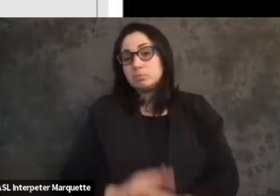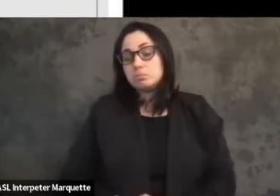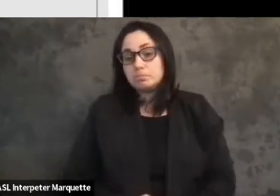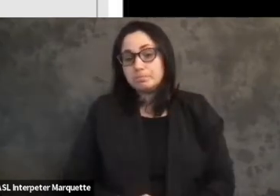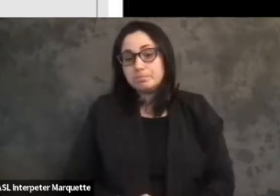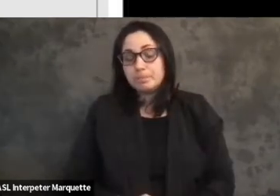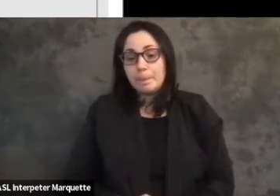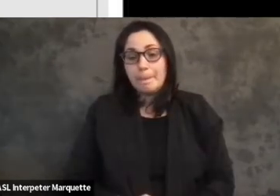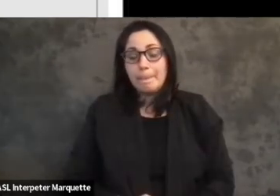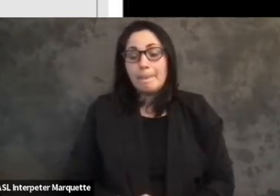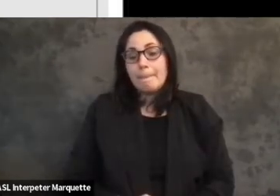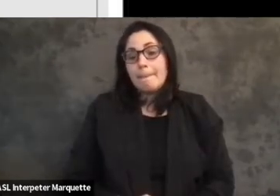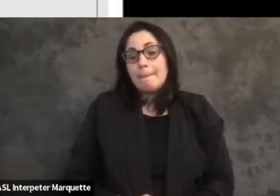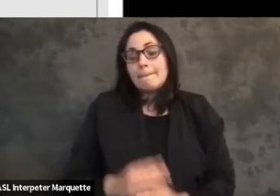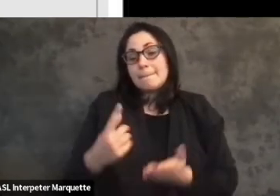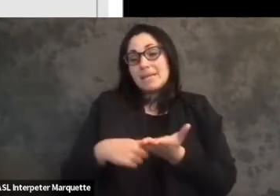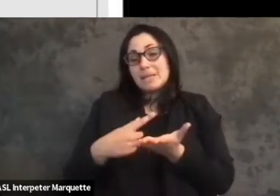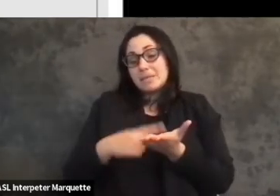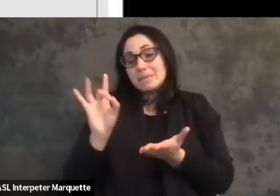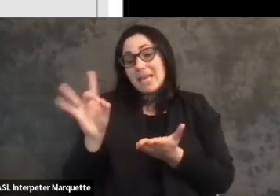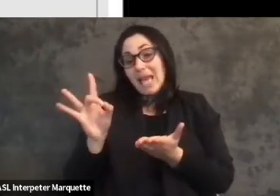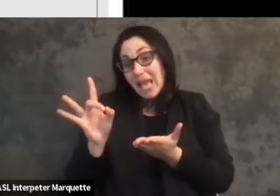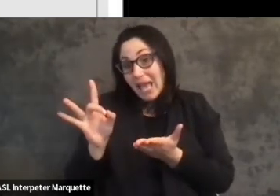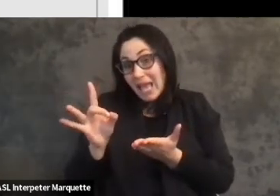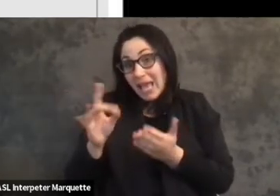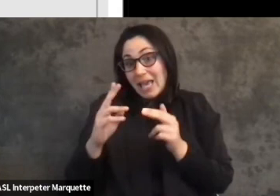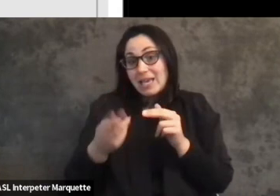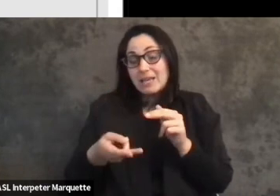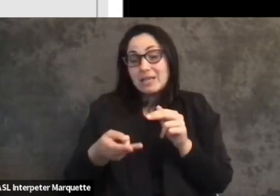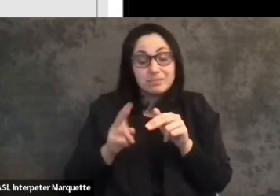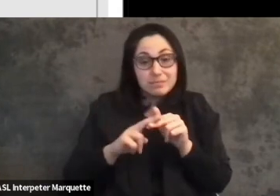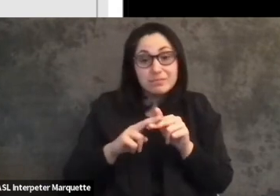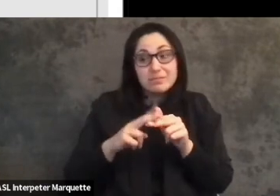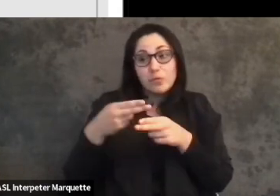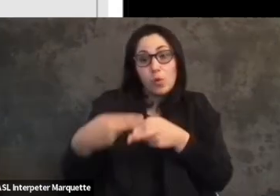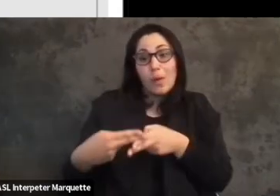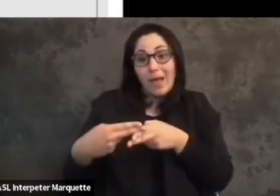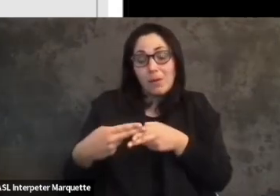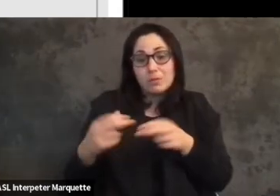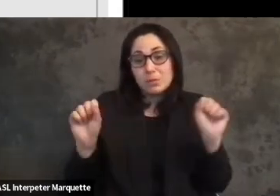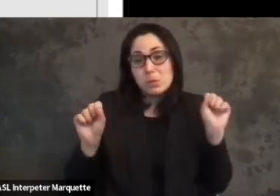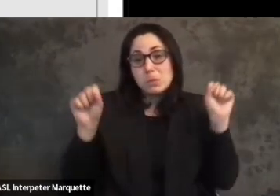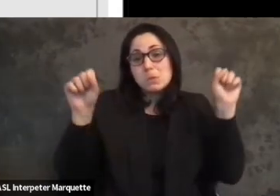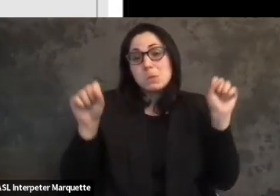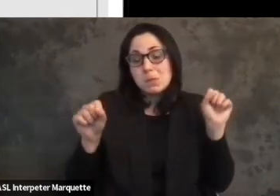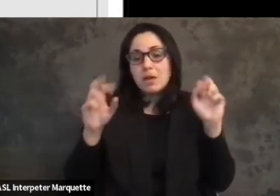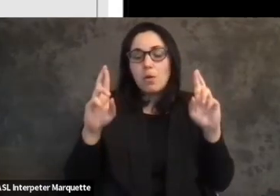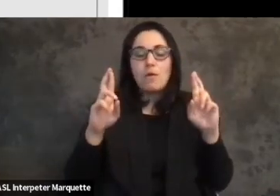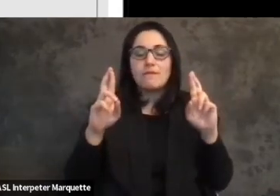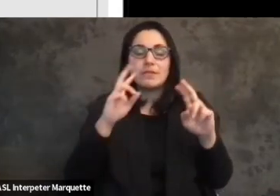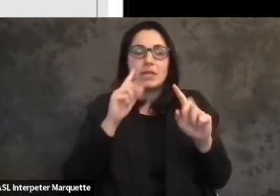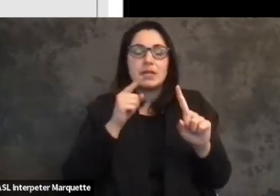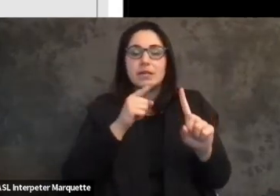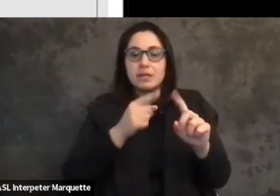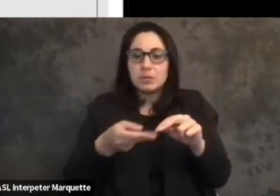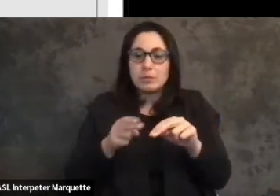heavy weights, like I used to do. Five pounds is my max. Sometimes I can do eight and I'm